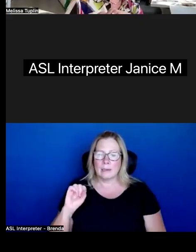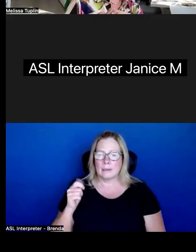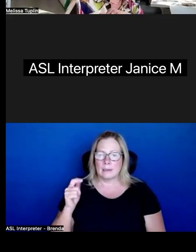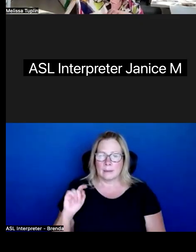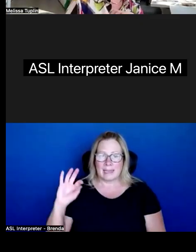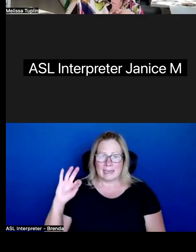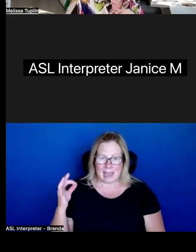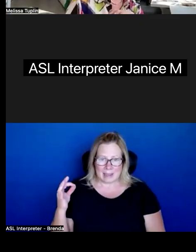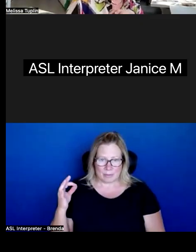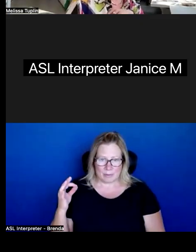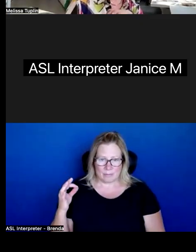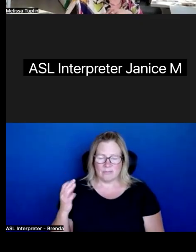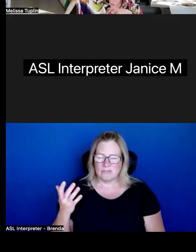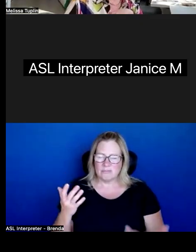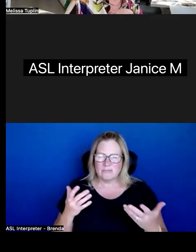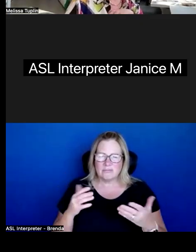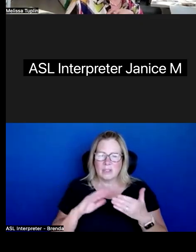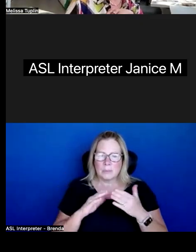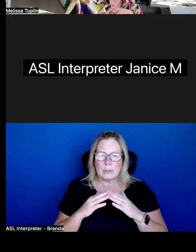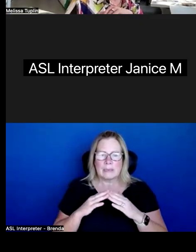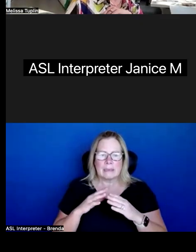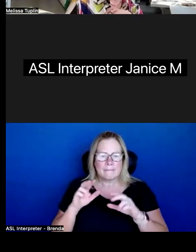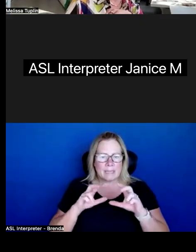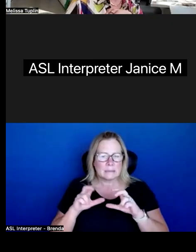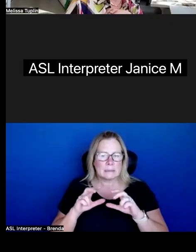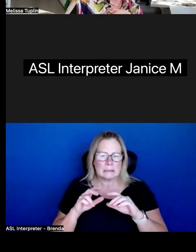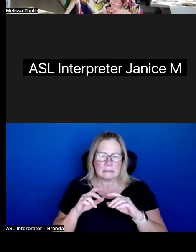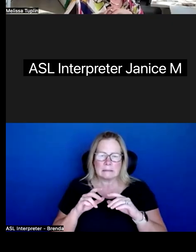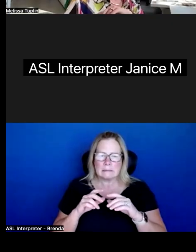member of the community investment team with instructions on how to access it.